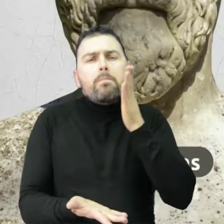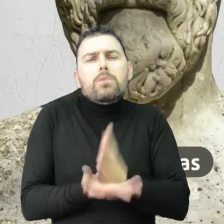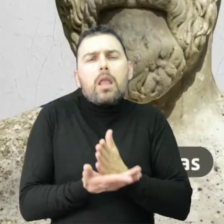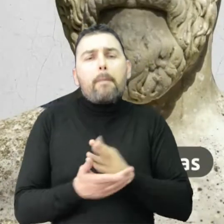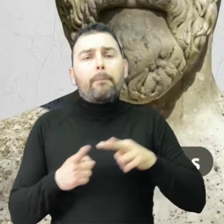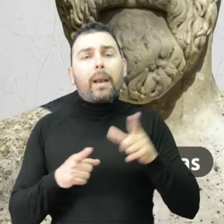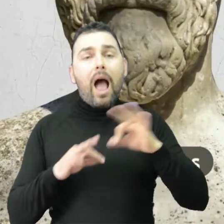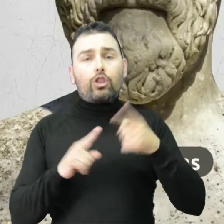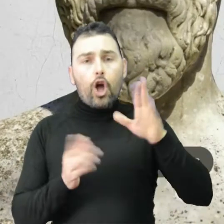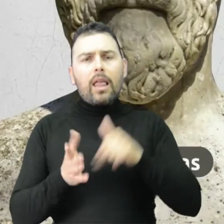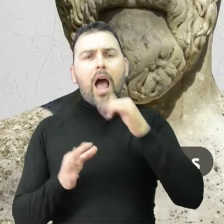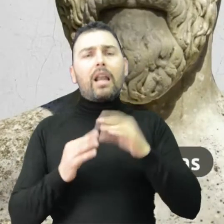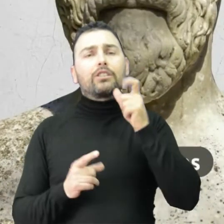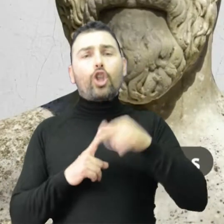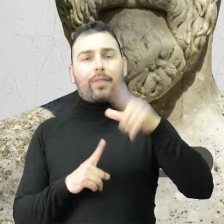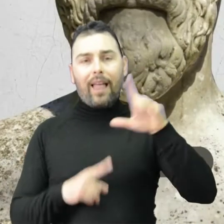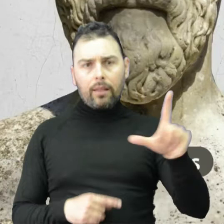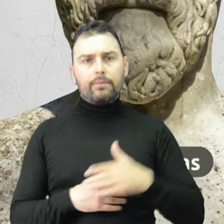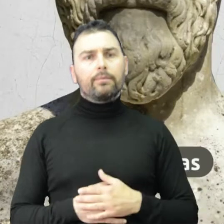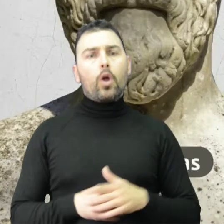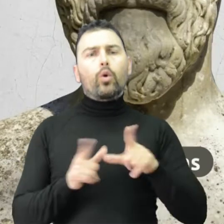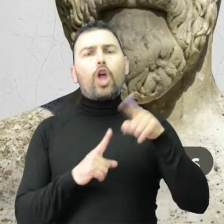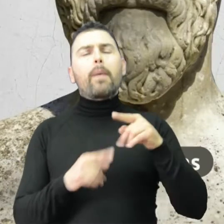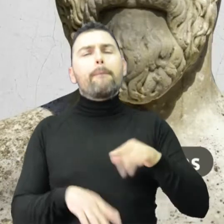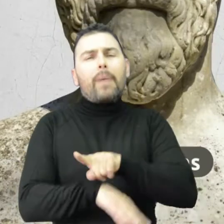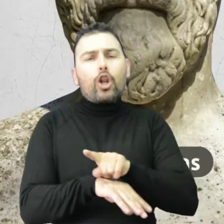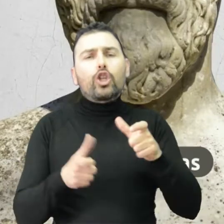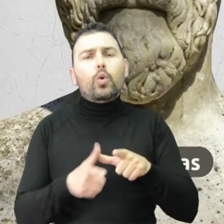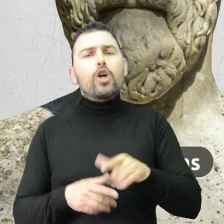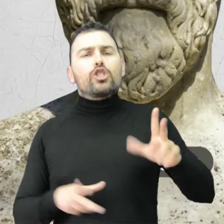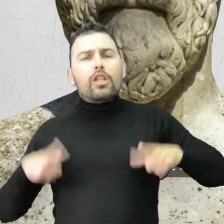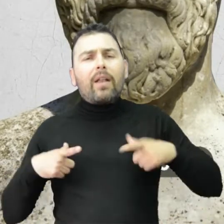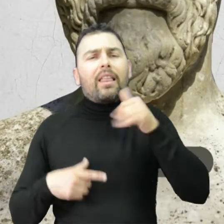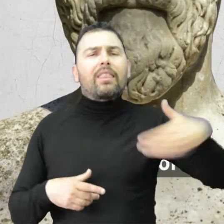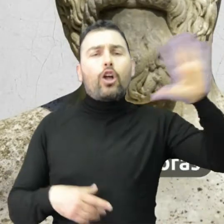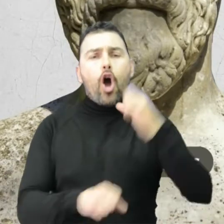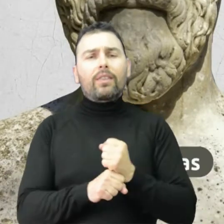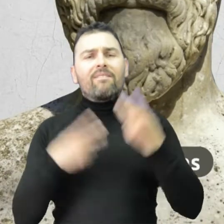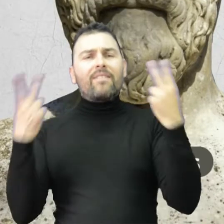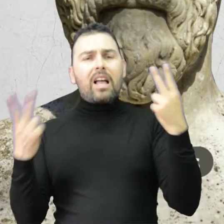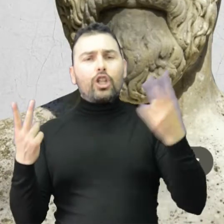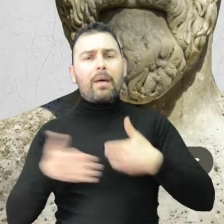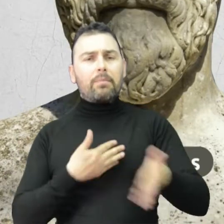5. The Olympic Games The Olympic Games originated in ancient Greece.